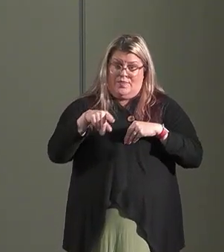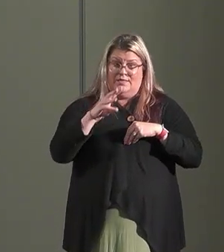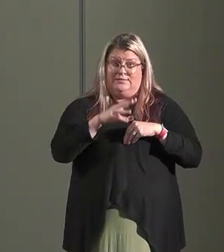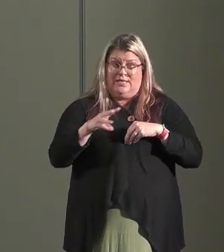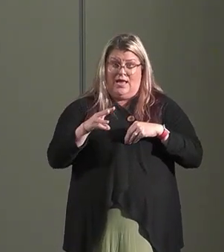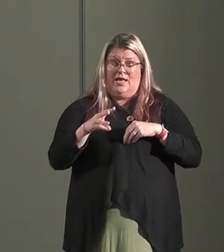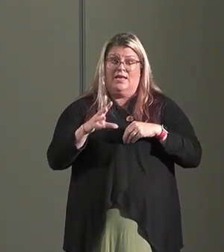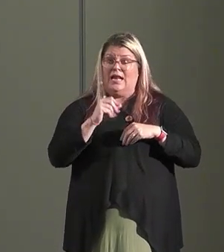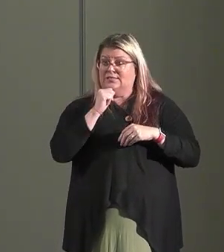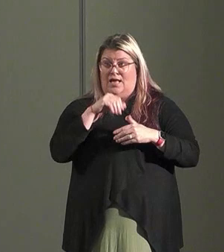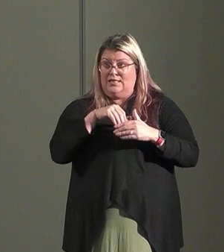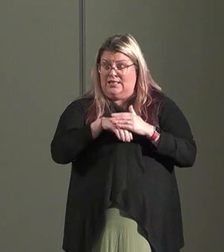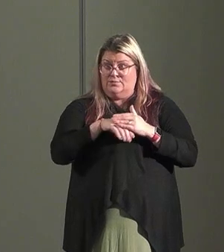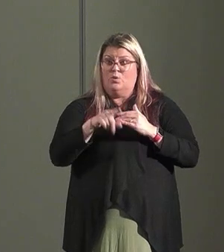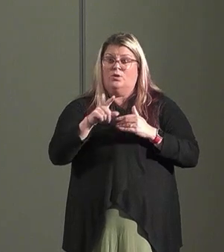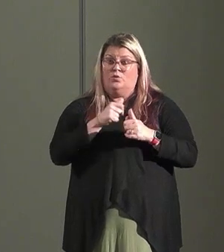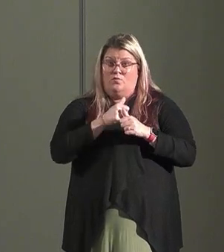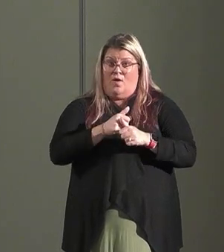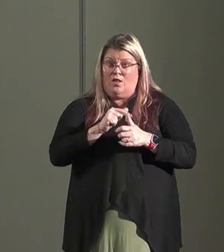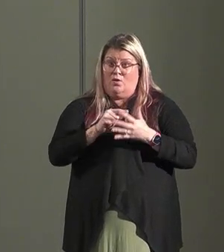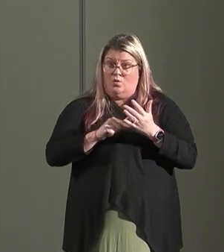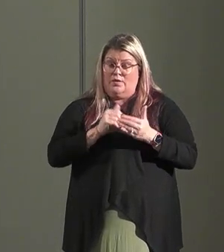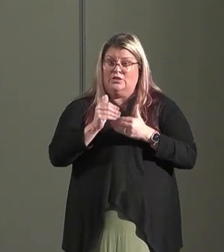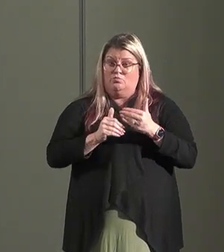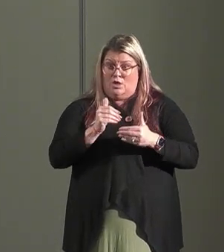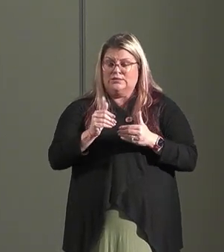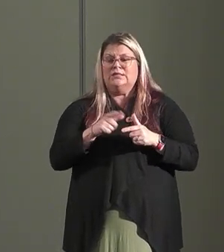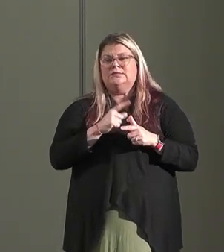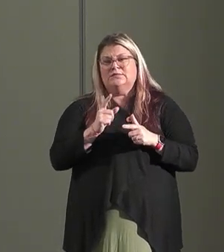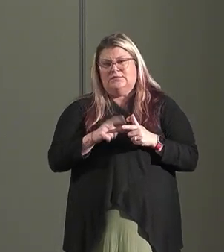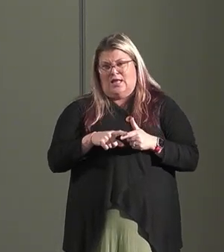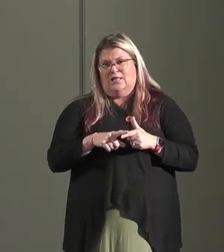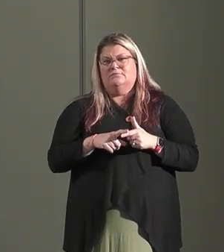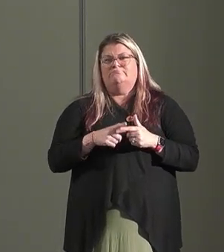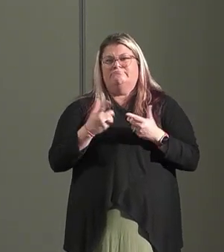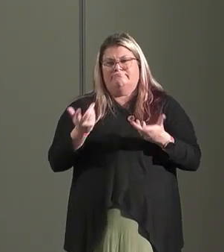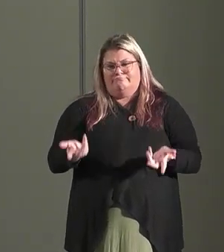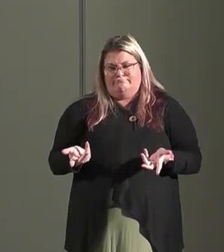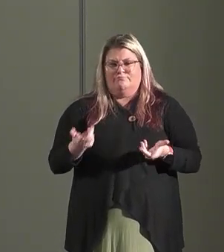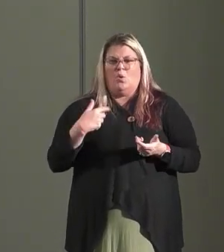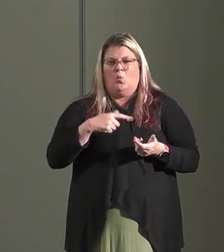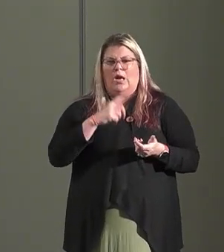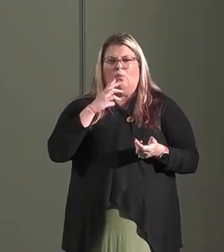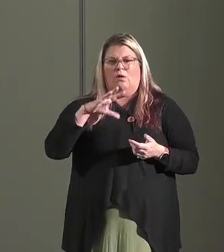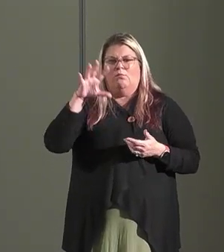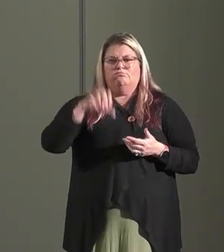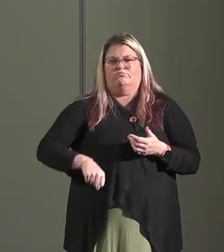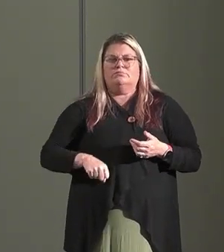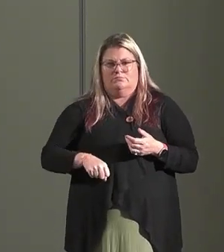not accessible you follow the process and then we will bring the site down.